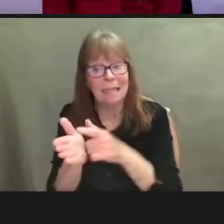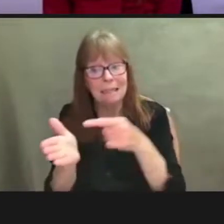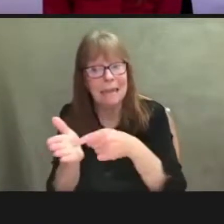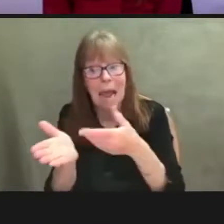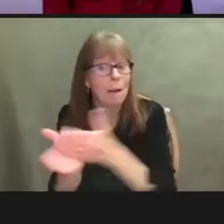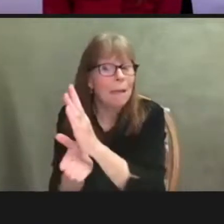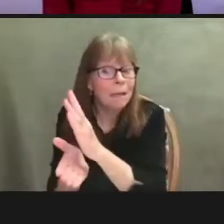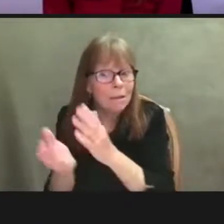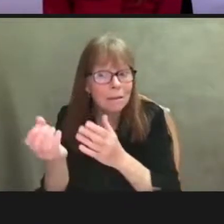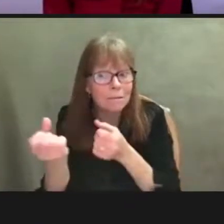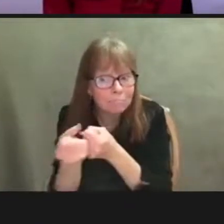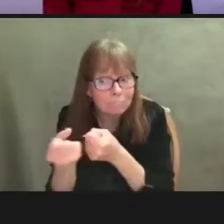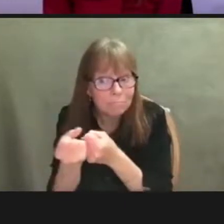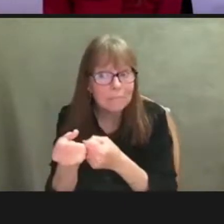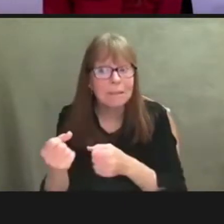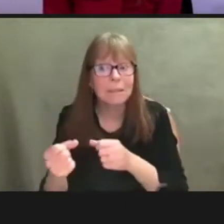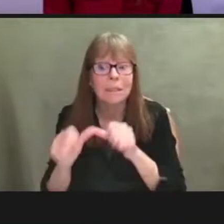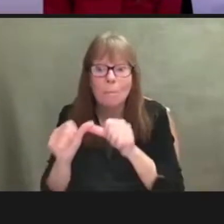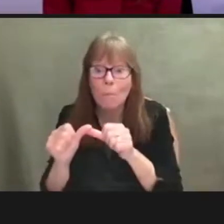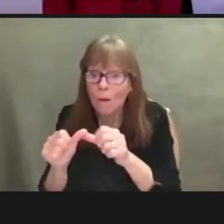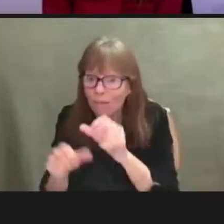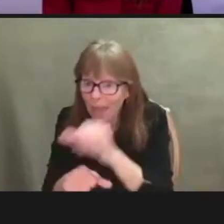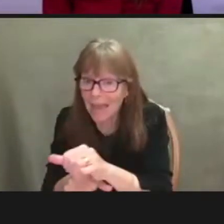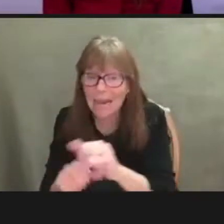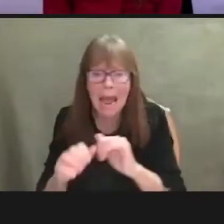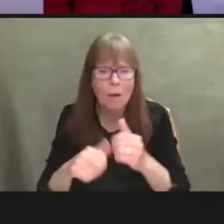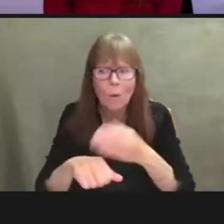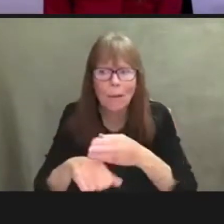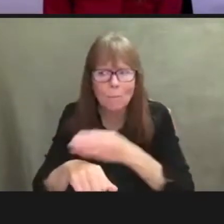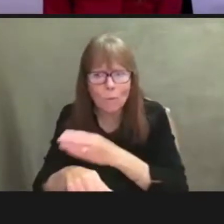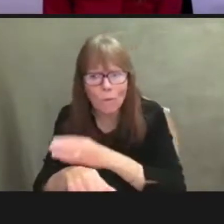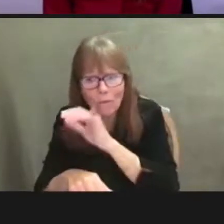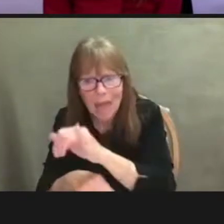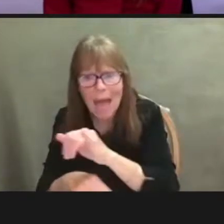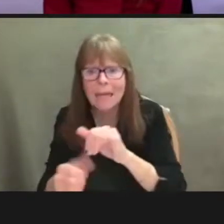support the entitlement route and how do we improve that entitlement versus need-based